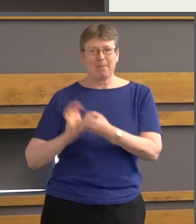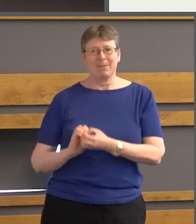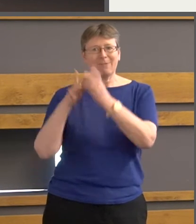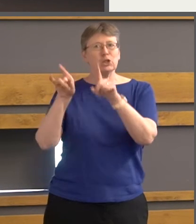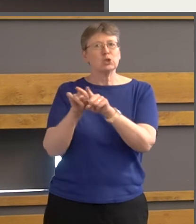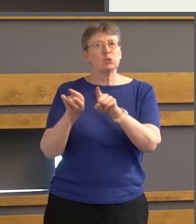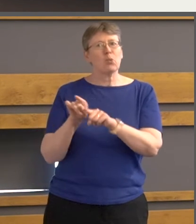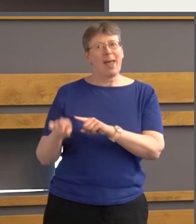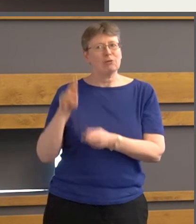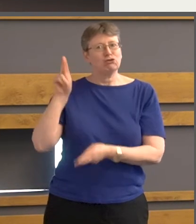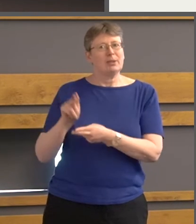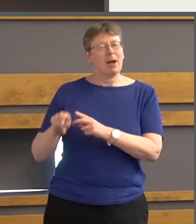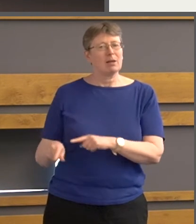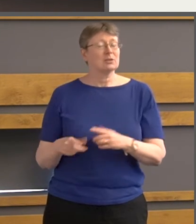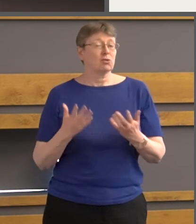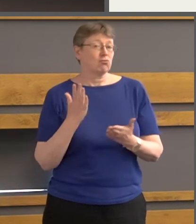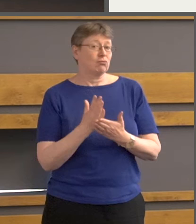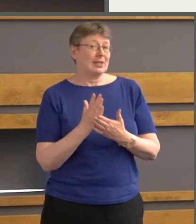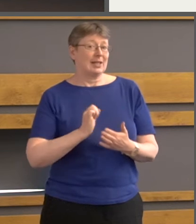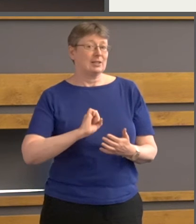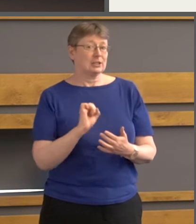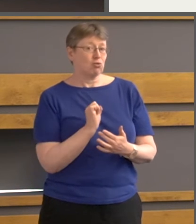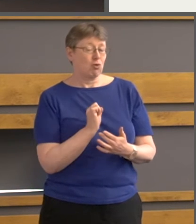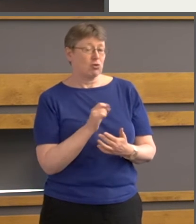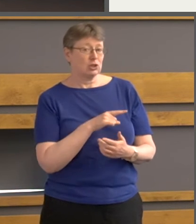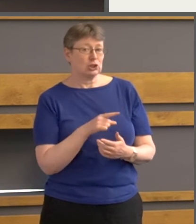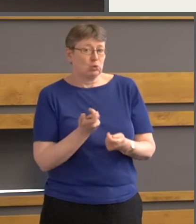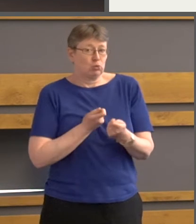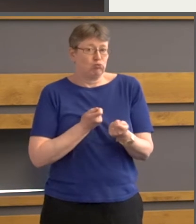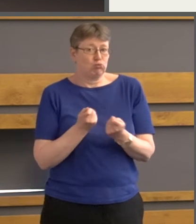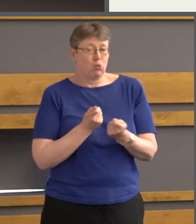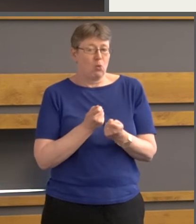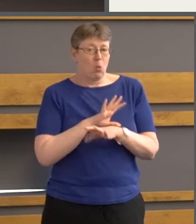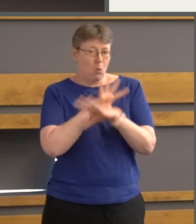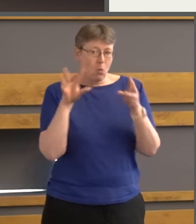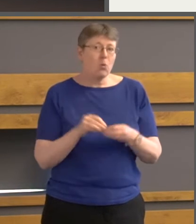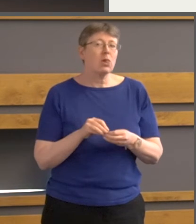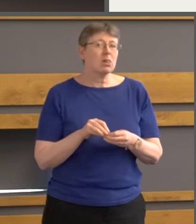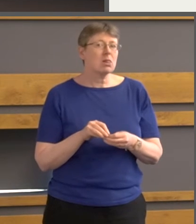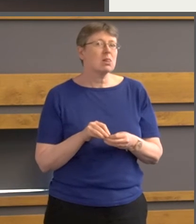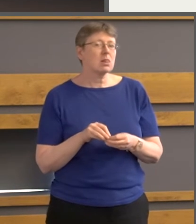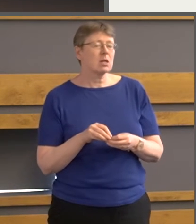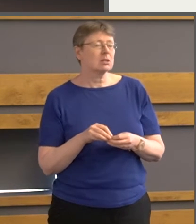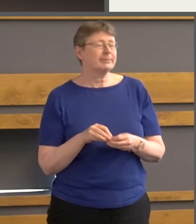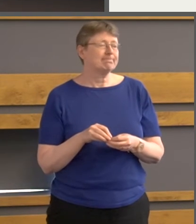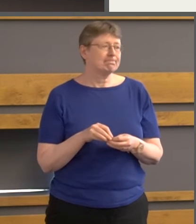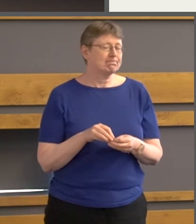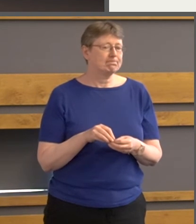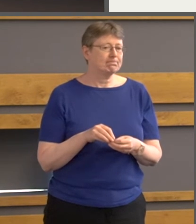how the Scots actually controlled the whole industry. I must also,